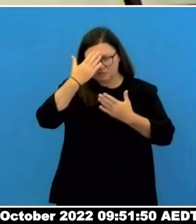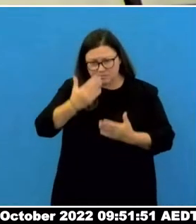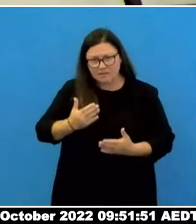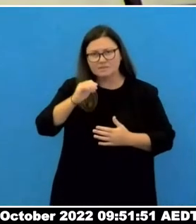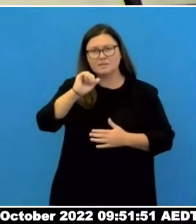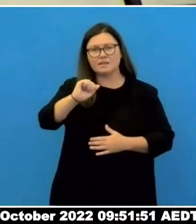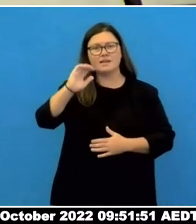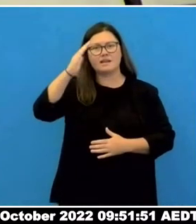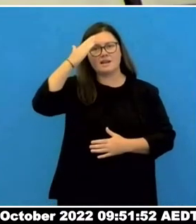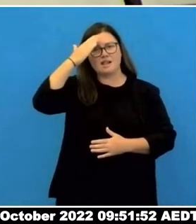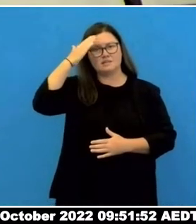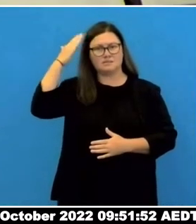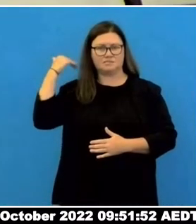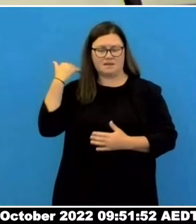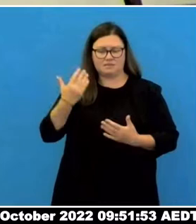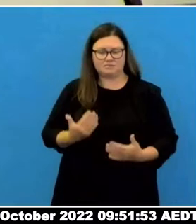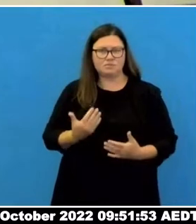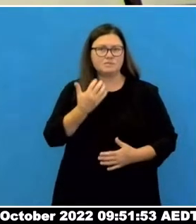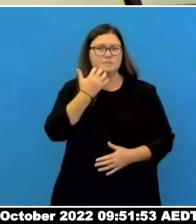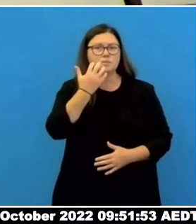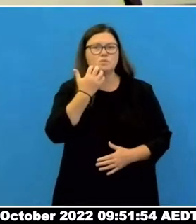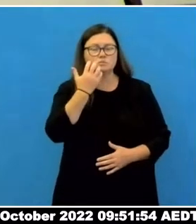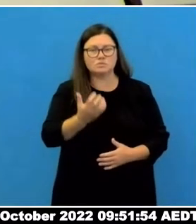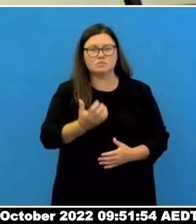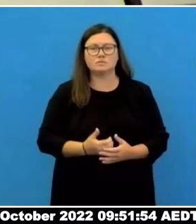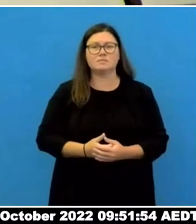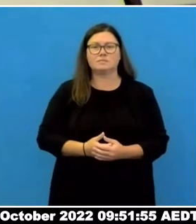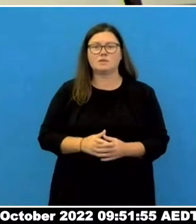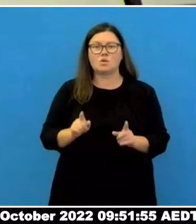We would also like to pay our respects to elders past, present